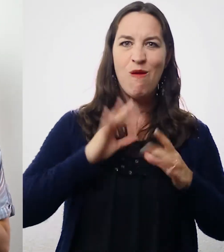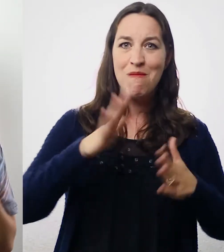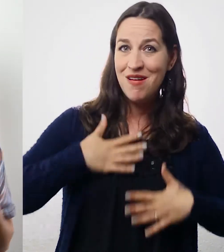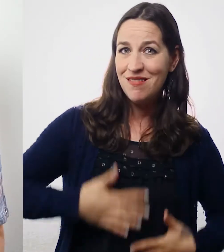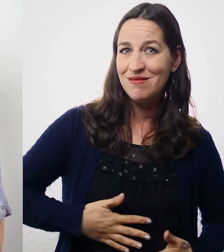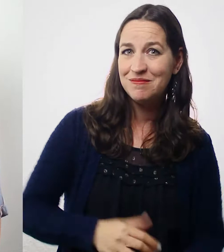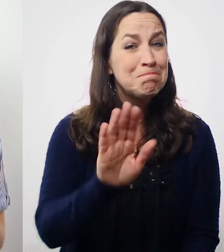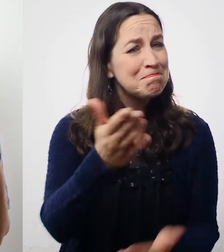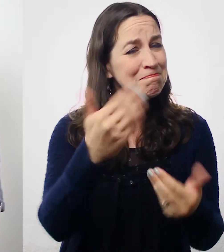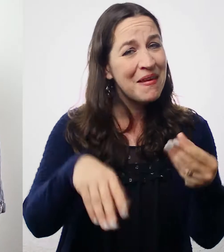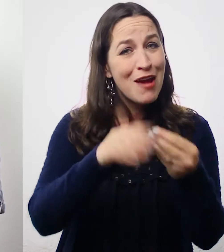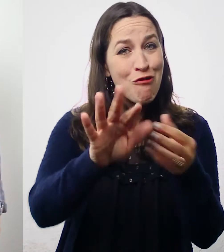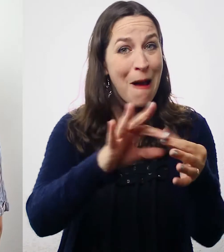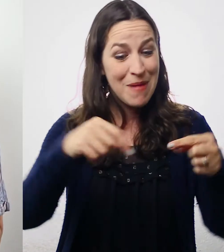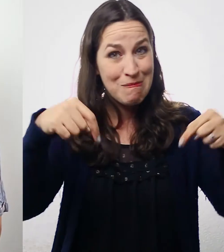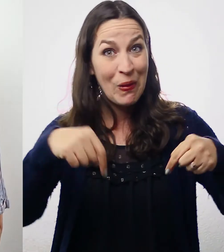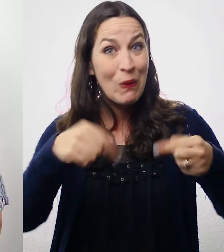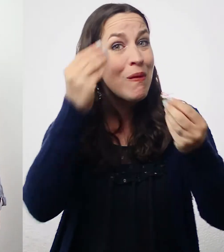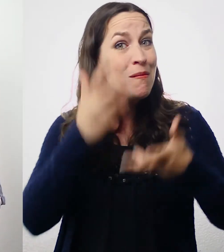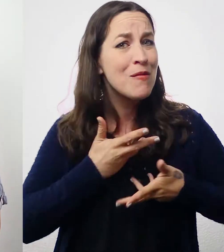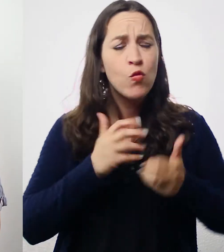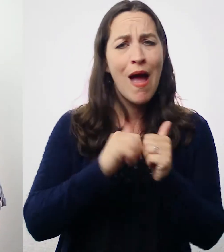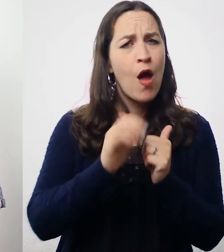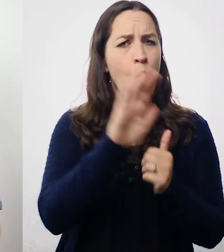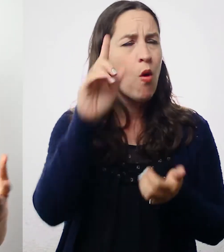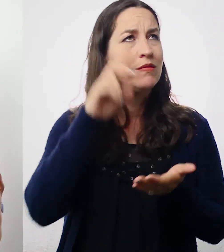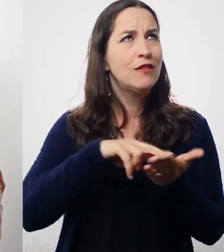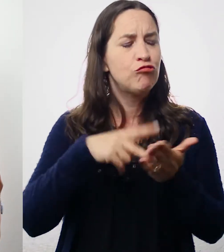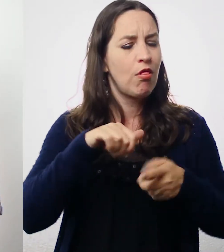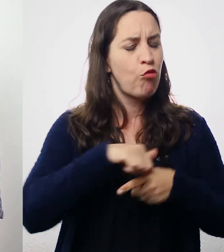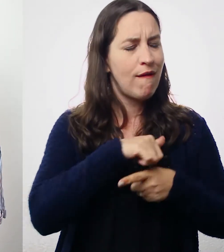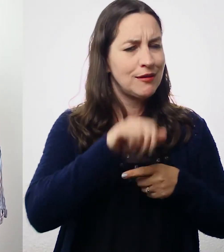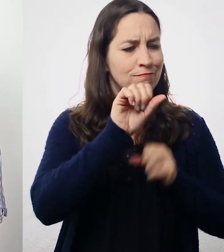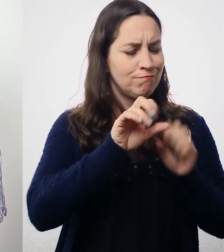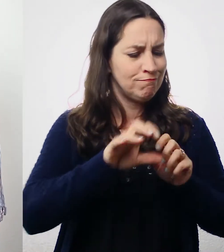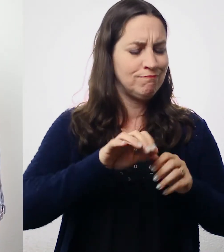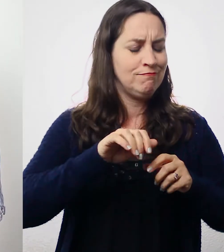your body. So drop a comment below and let us know how you intentionally practice and what you do when you